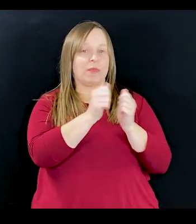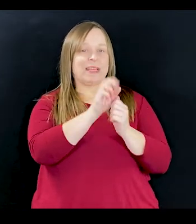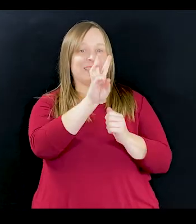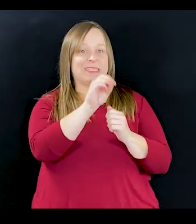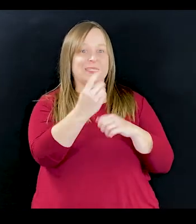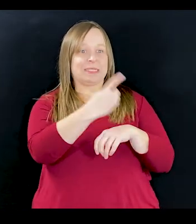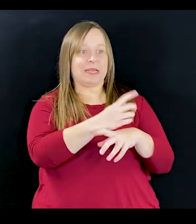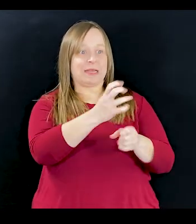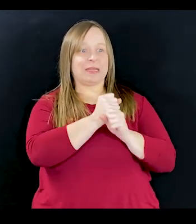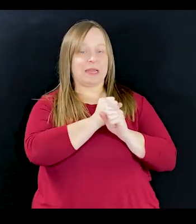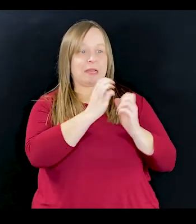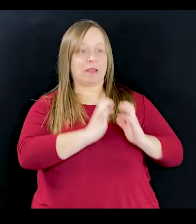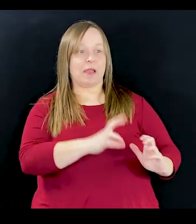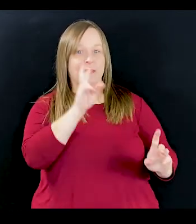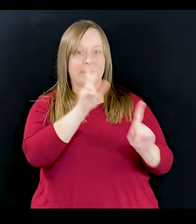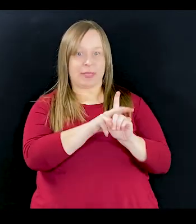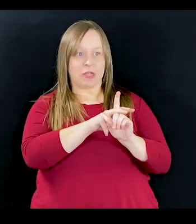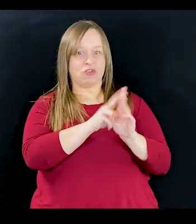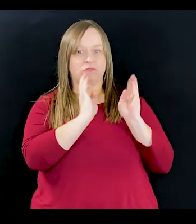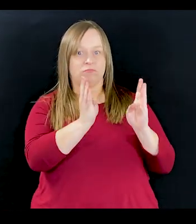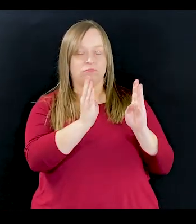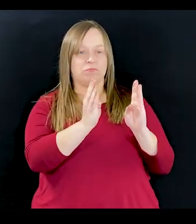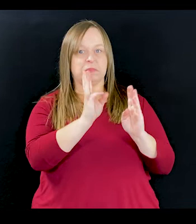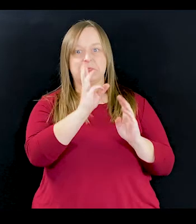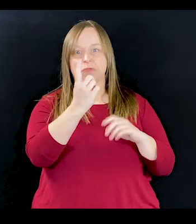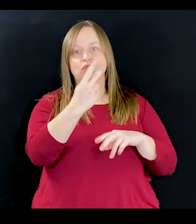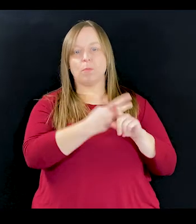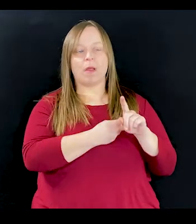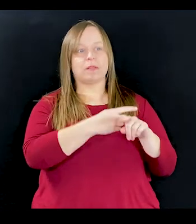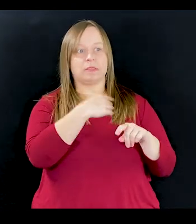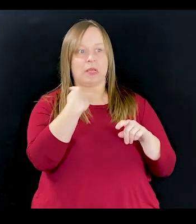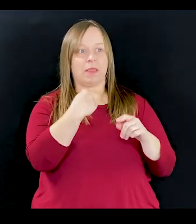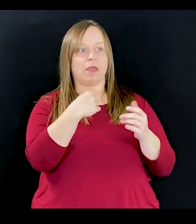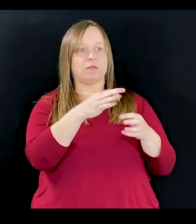60 days of receiving a client's application. The 60-day deadline may be